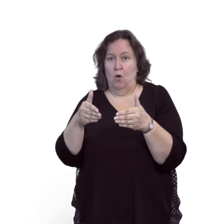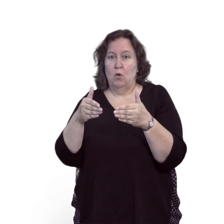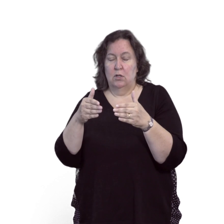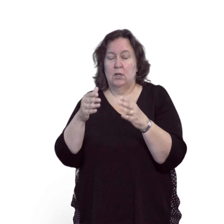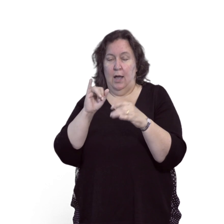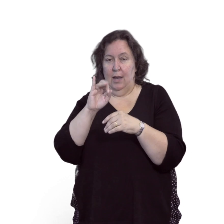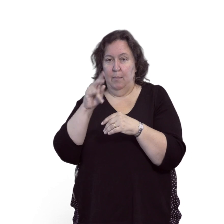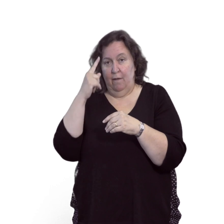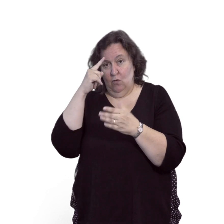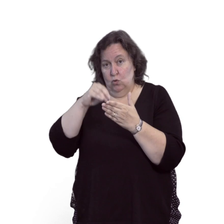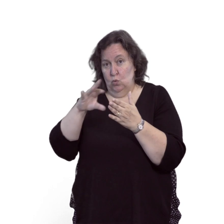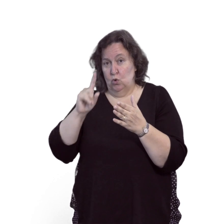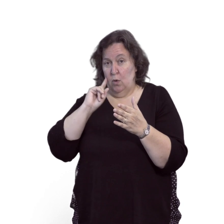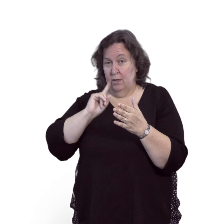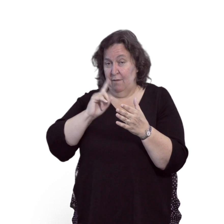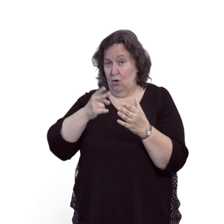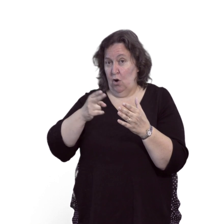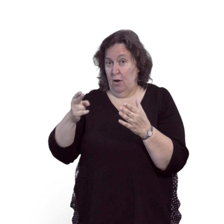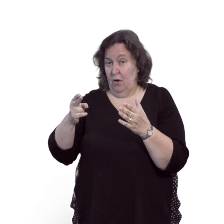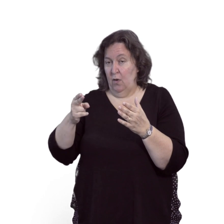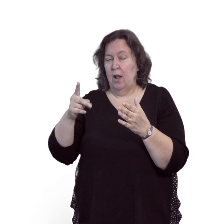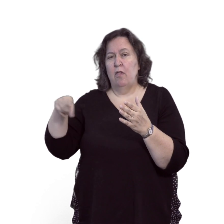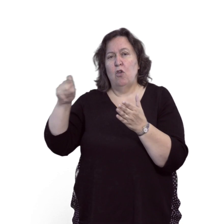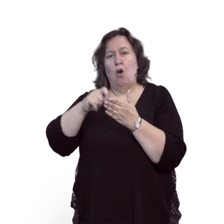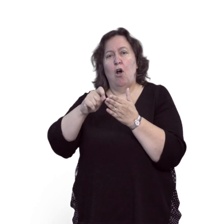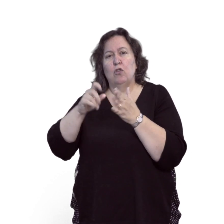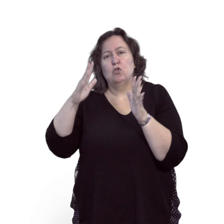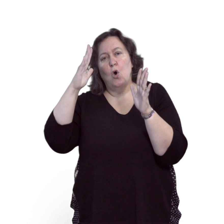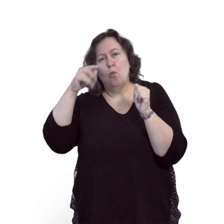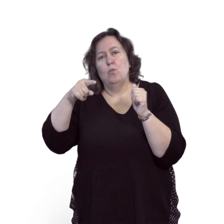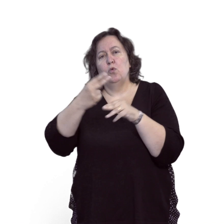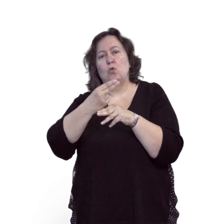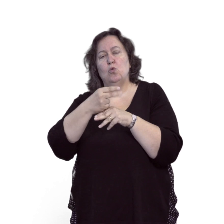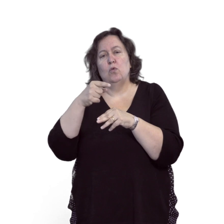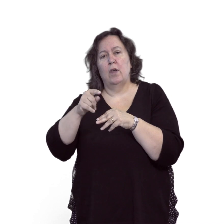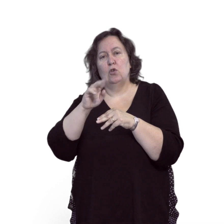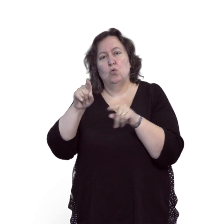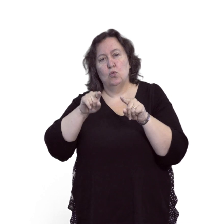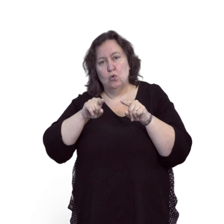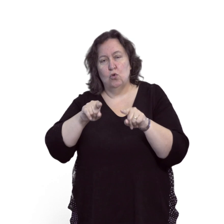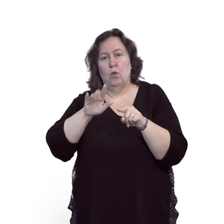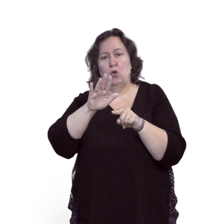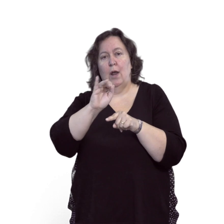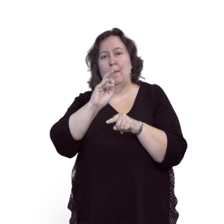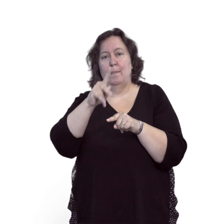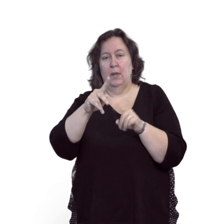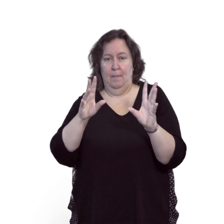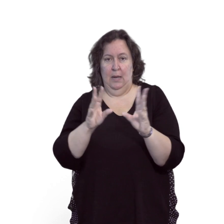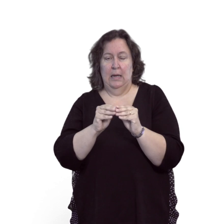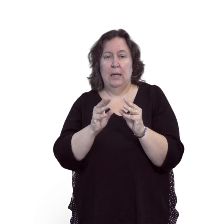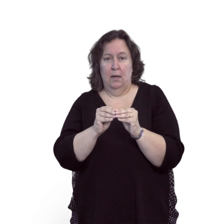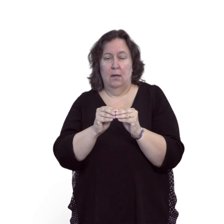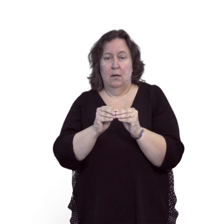hope that you can use this tool during your IEP meetings. We hope that the prompts will help you